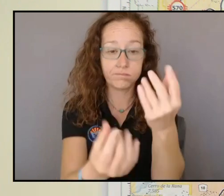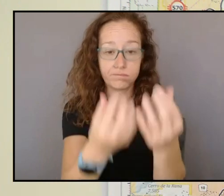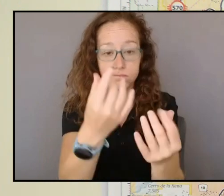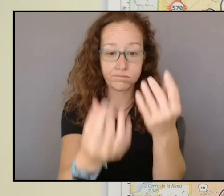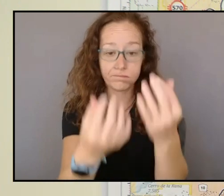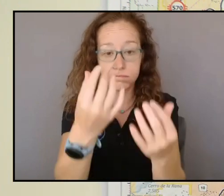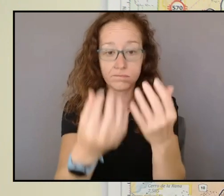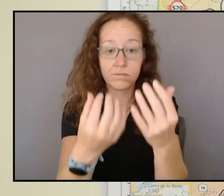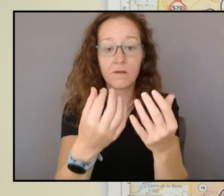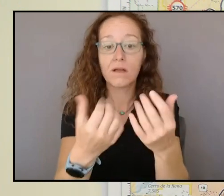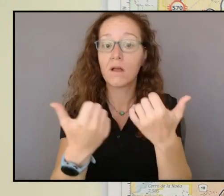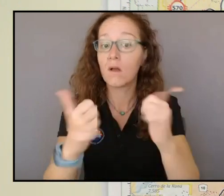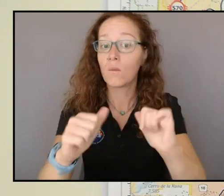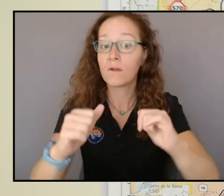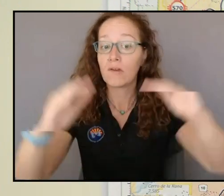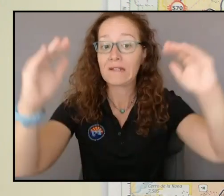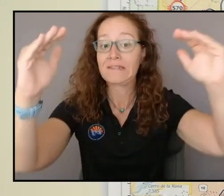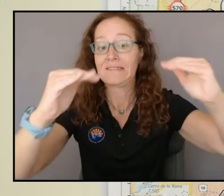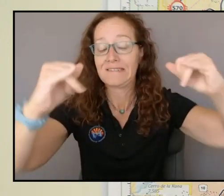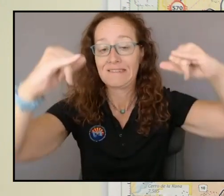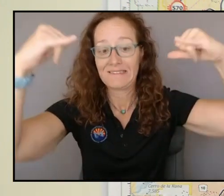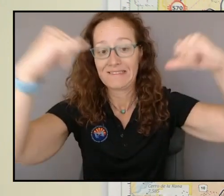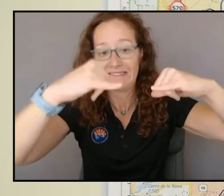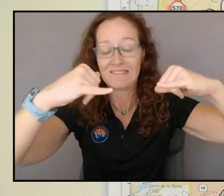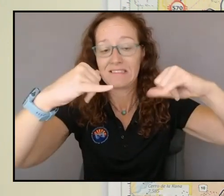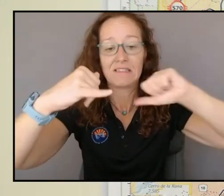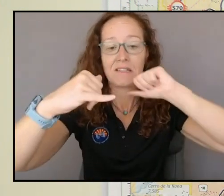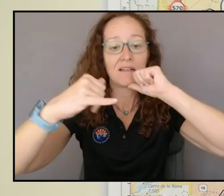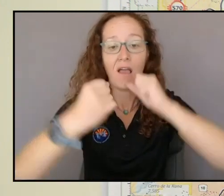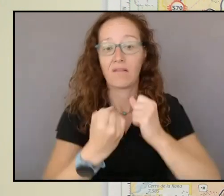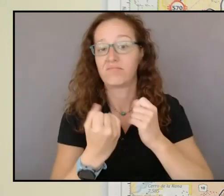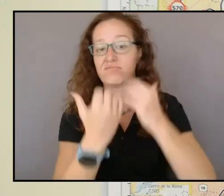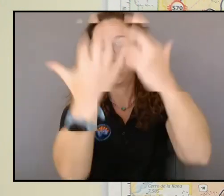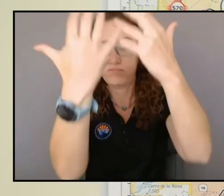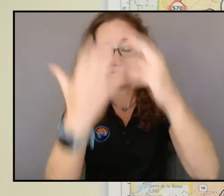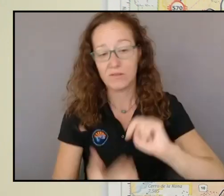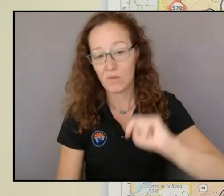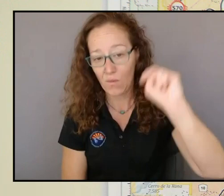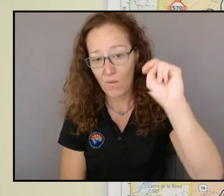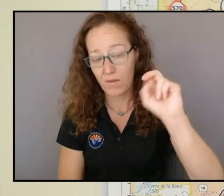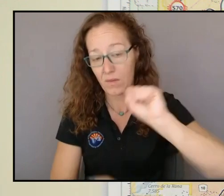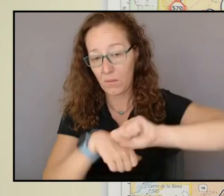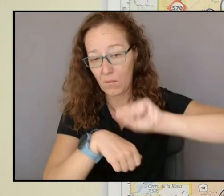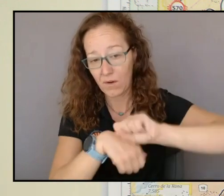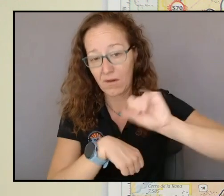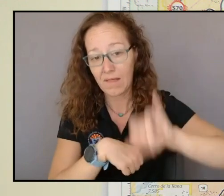of the fire and prepare to keep up with the fire's edge along